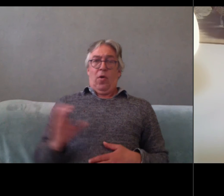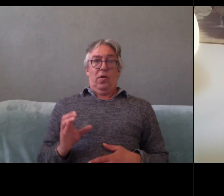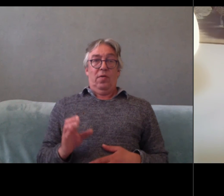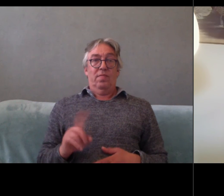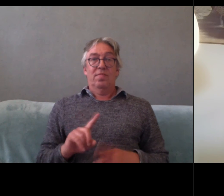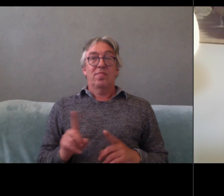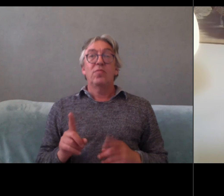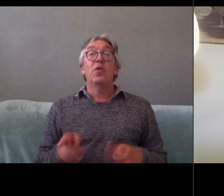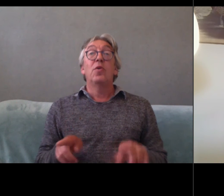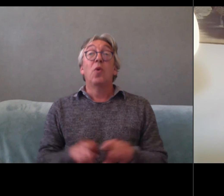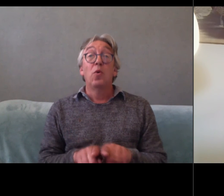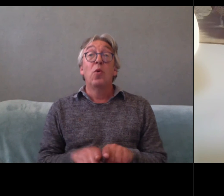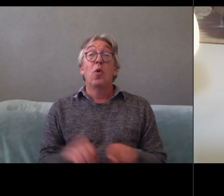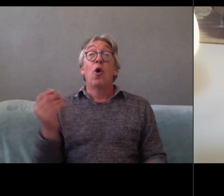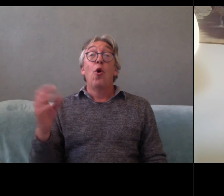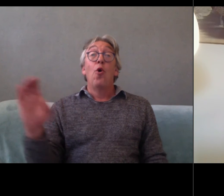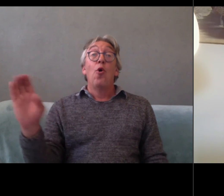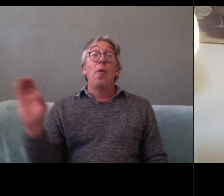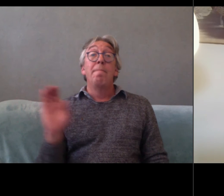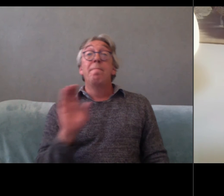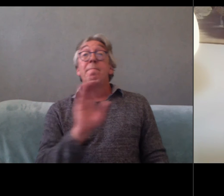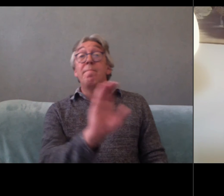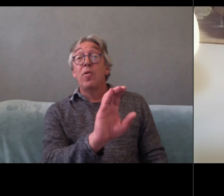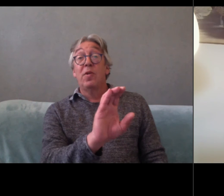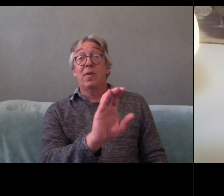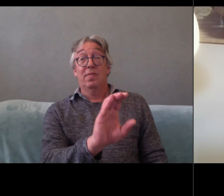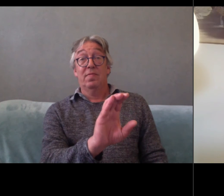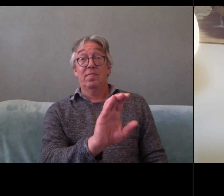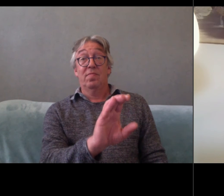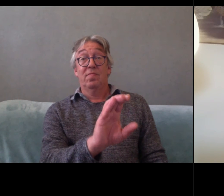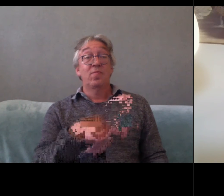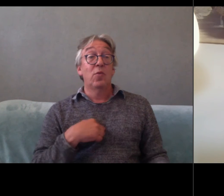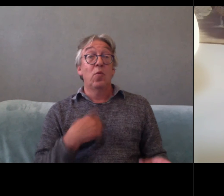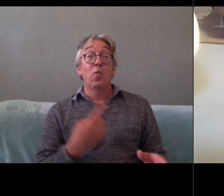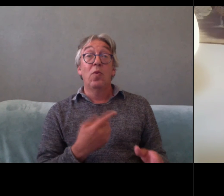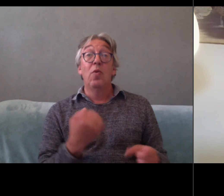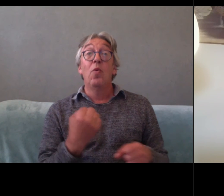and the entities we're working with people at most risk of exclusion.